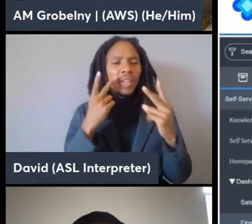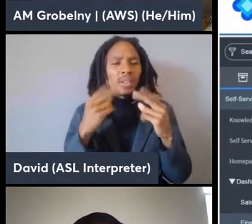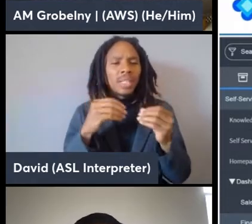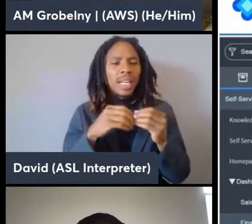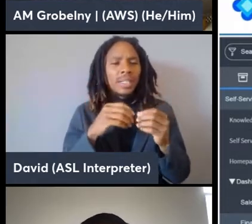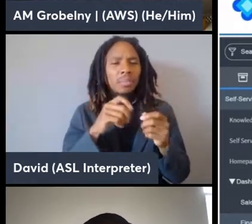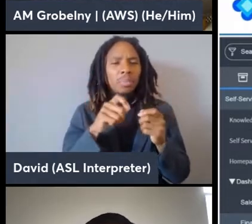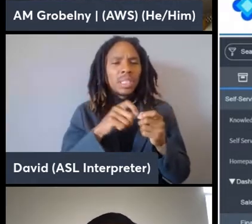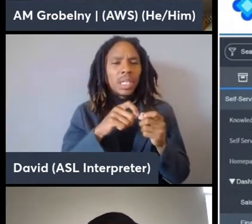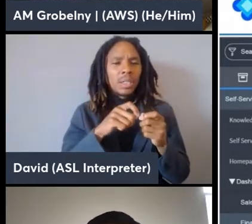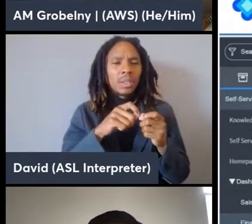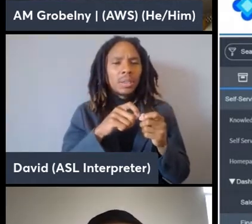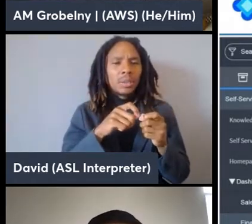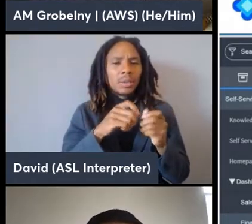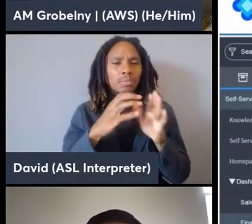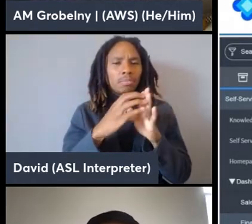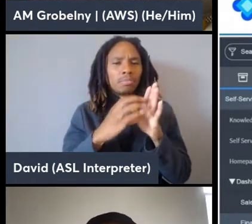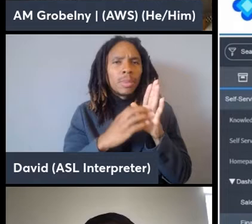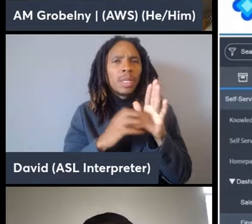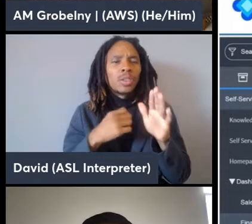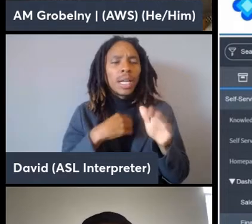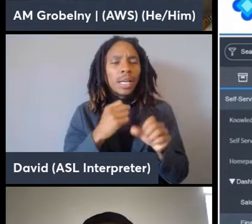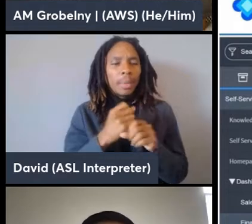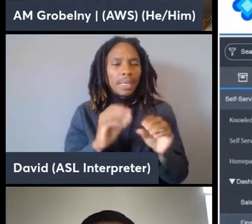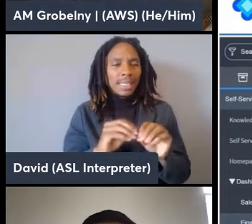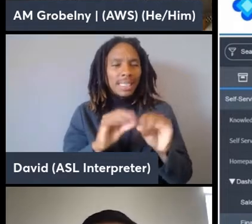so I can make sense of the content